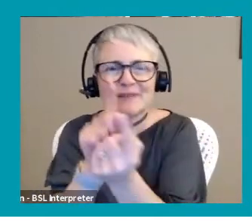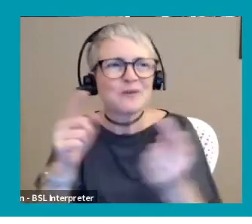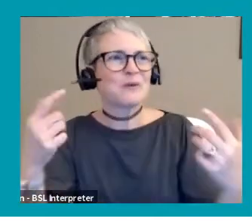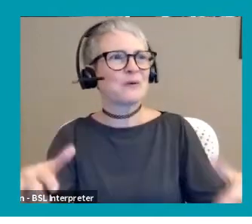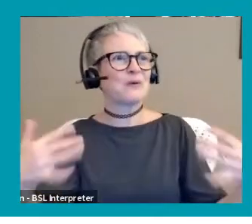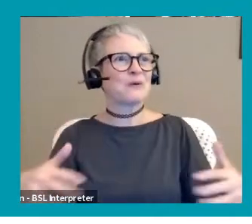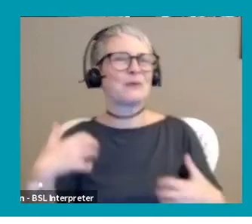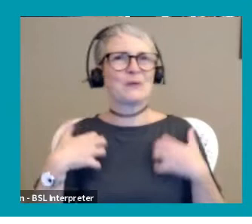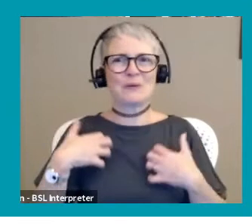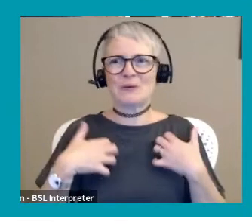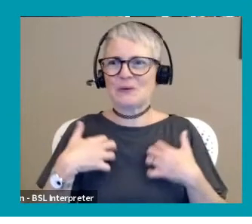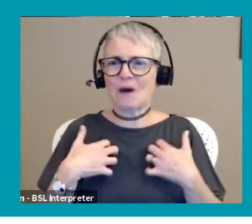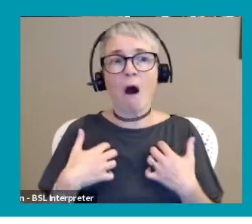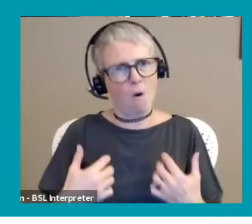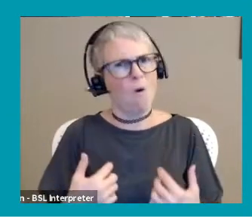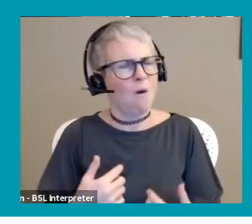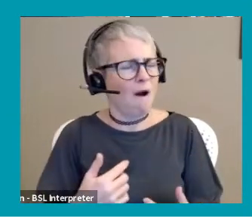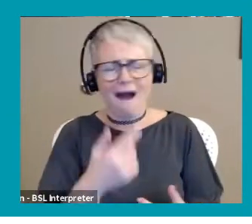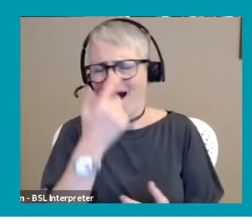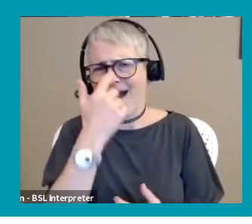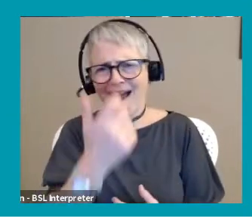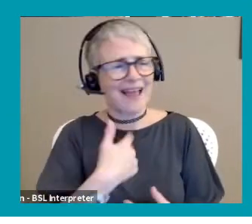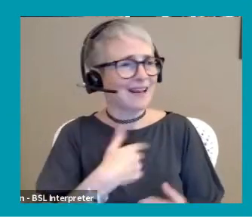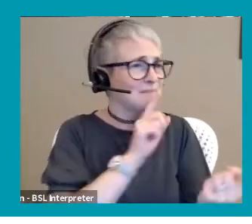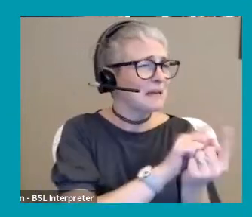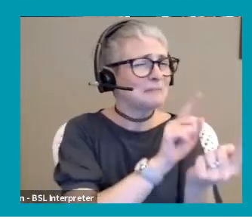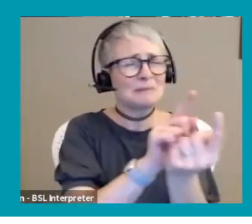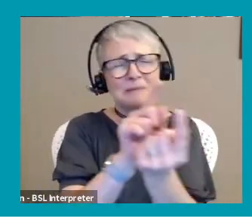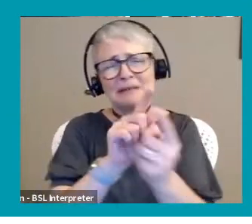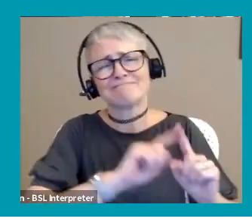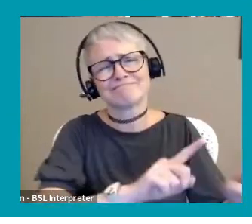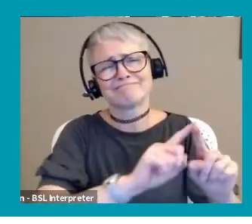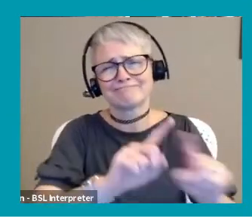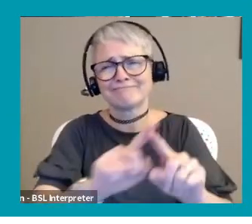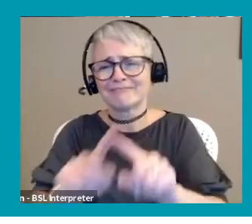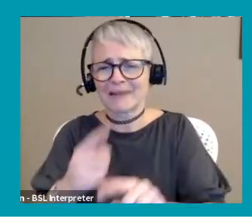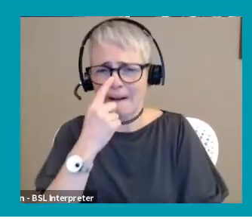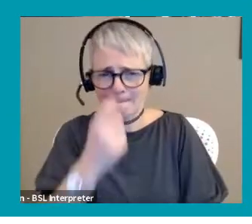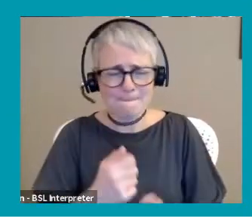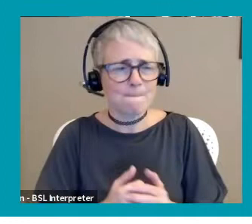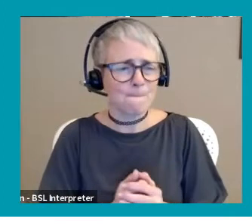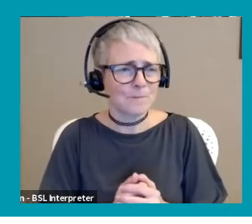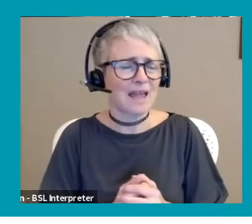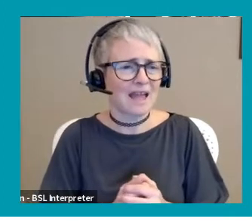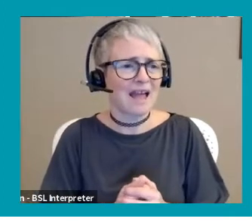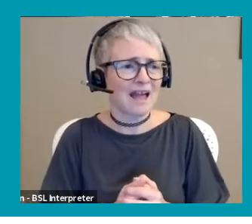to meet all sorts of fabulous people from all over the UK and indeed from other parts of the world.